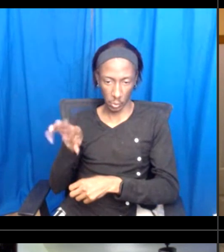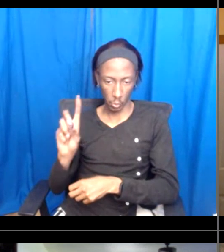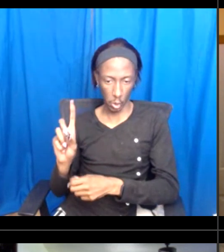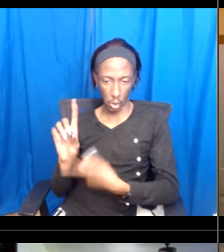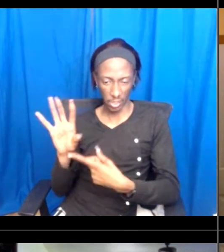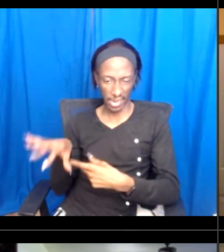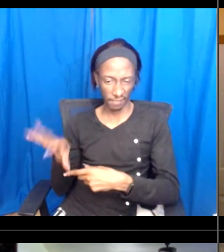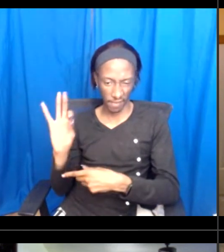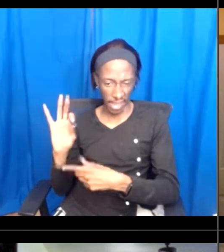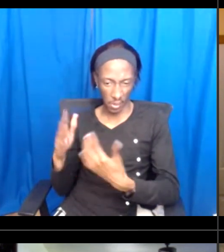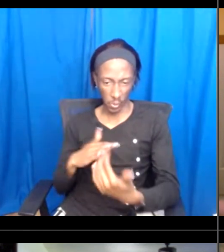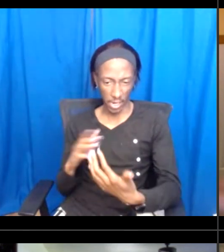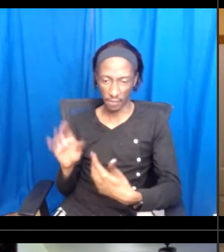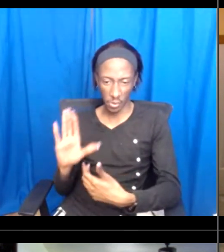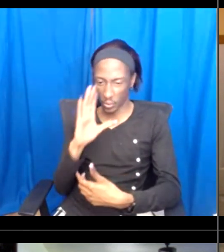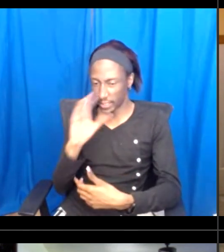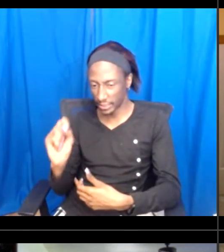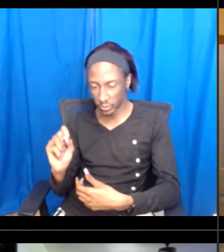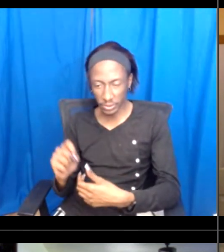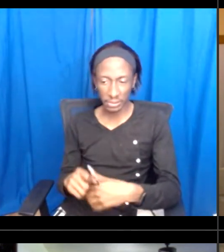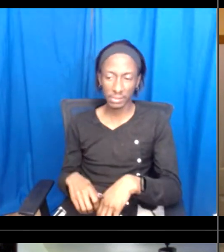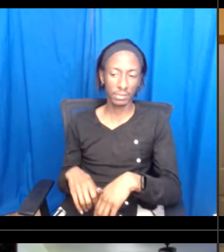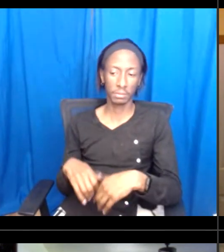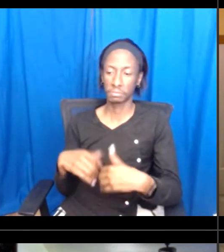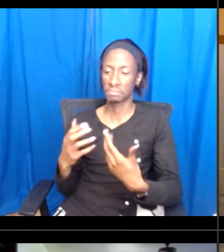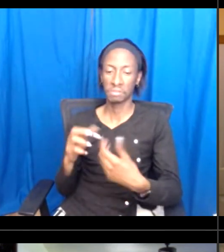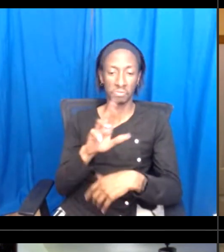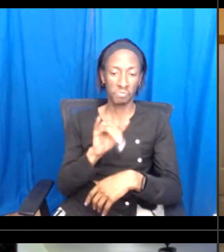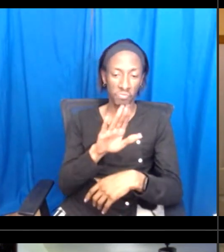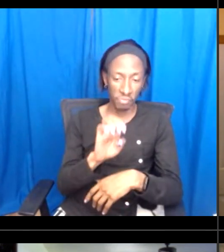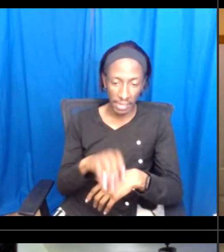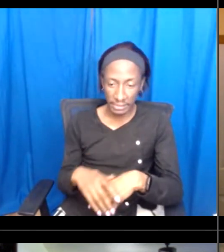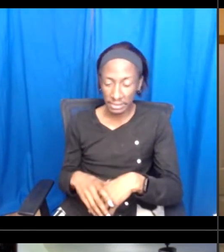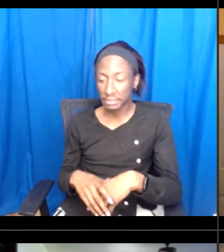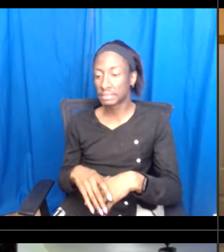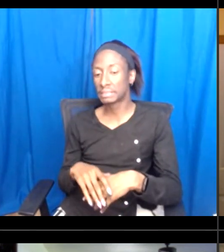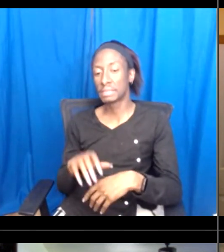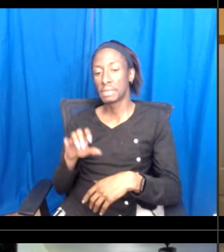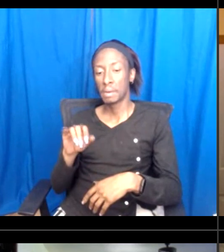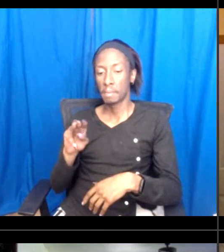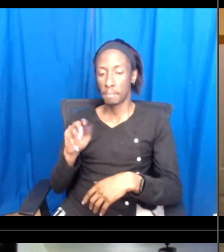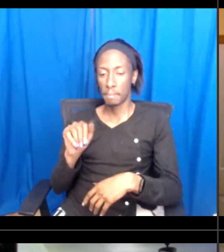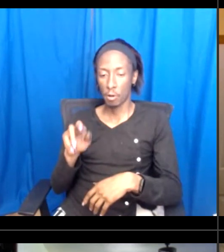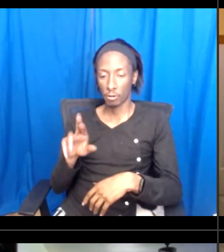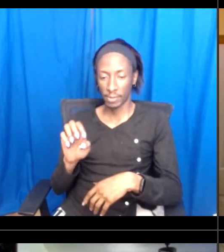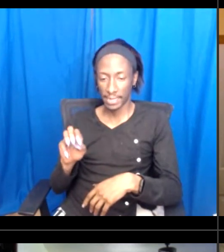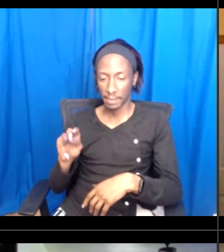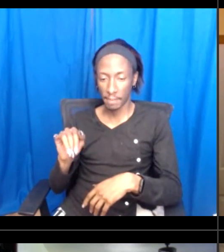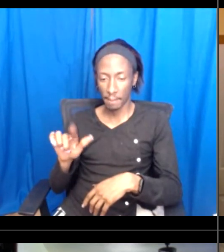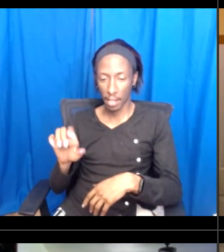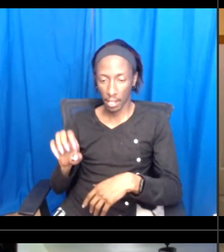Whether it is wild rice, whether it is marine mammals, whether it's sea birds. So thanks so much for tuning in